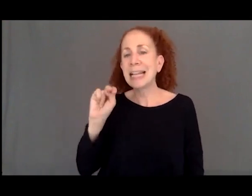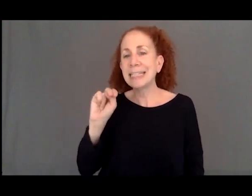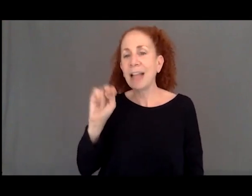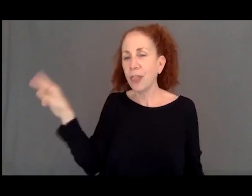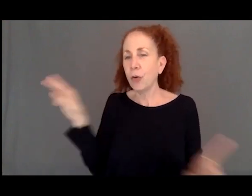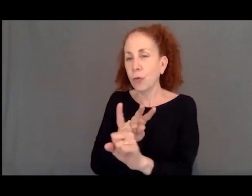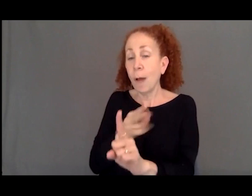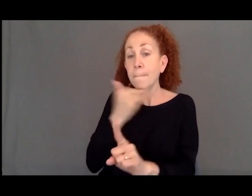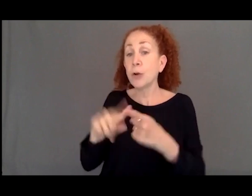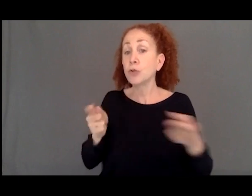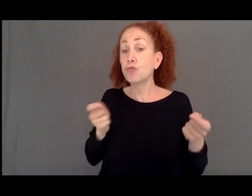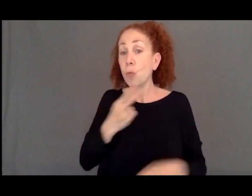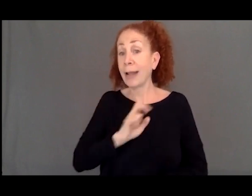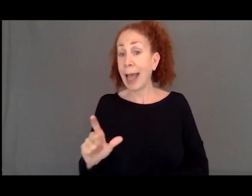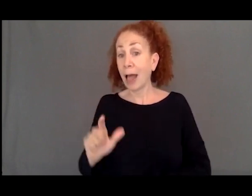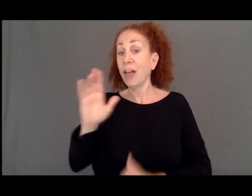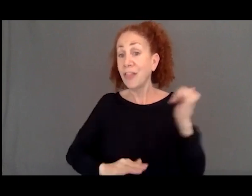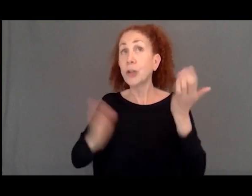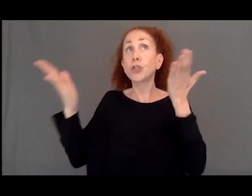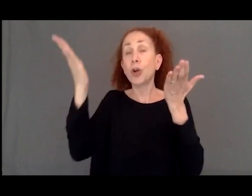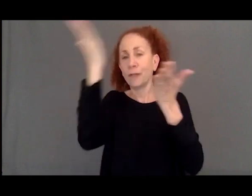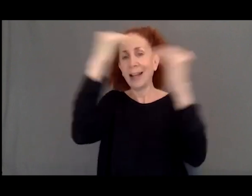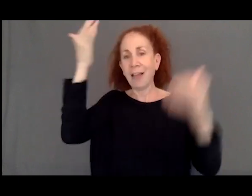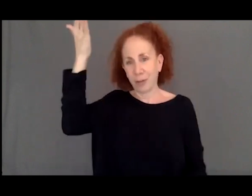that it was better to rule in hell than serve in heaven,